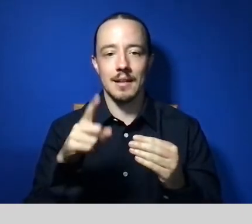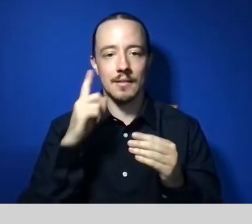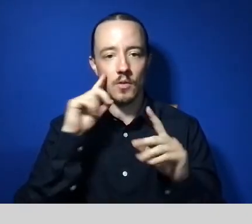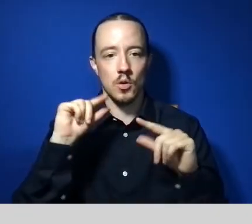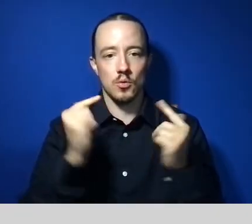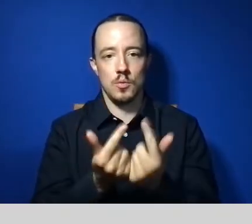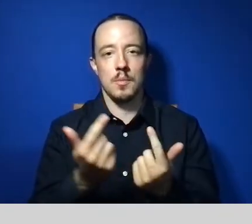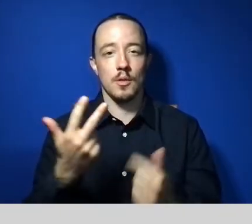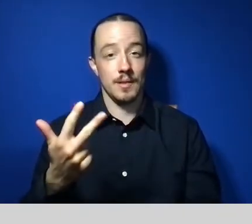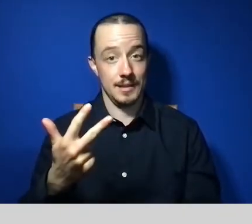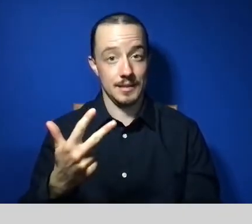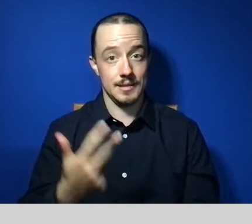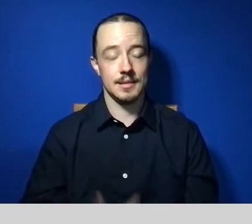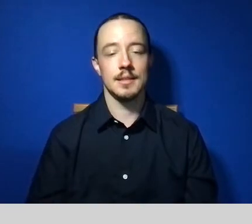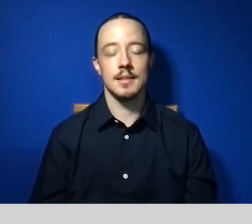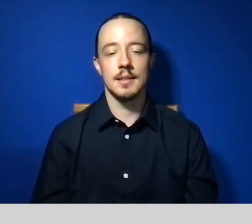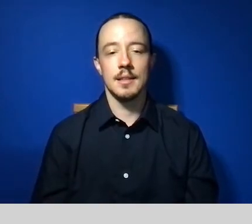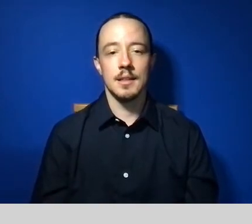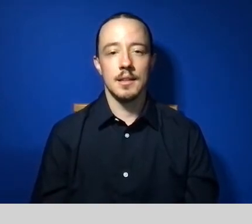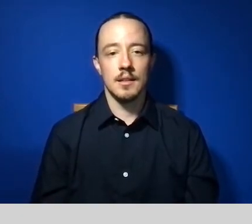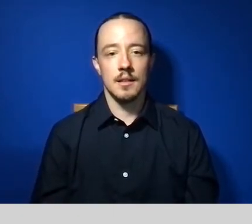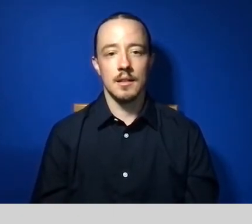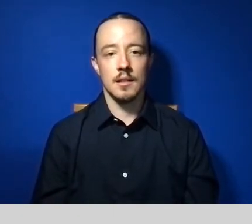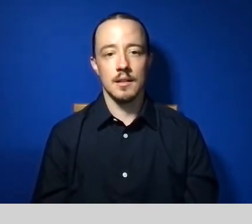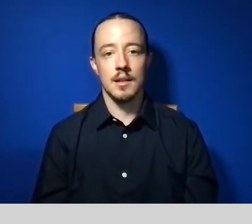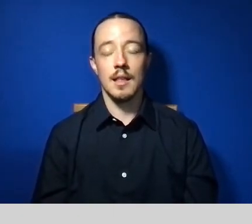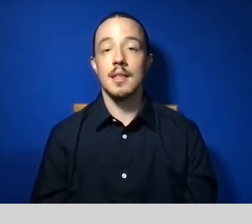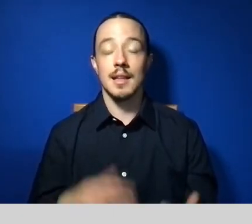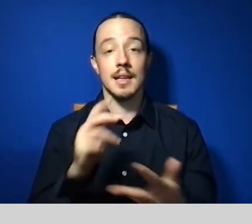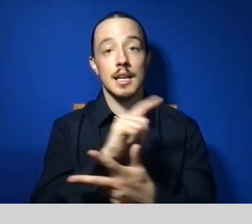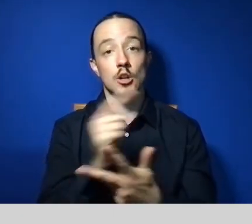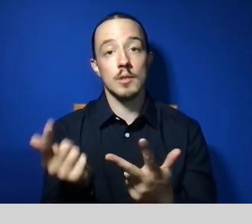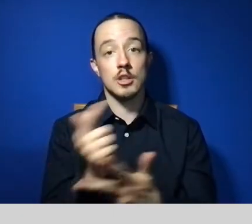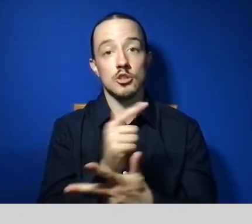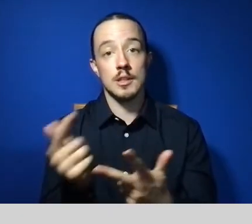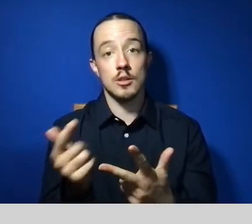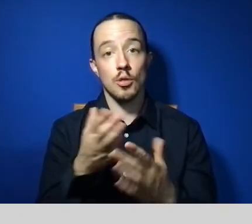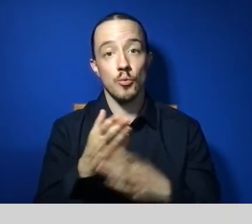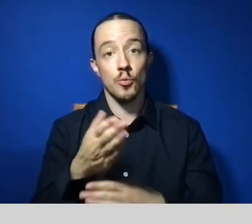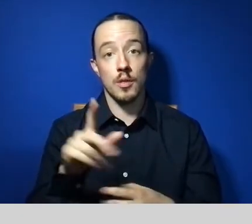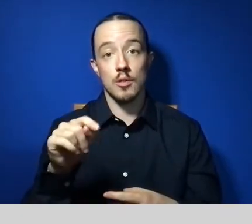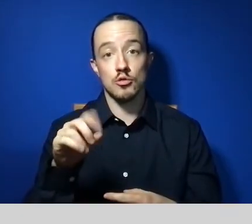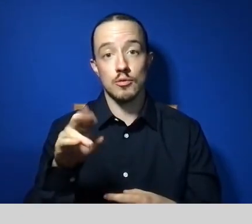which is for group three and this one, which iterates over the three traces.